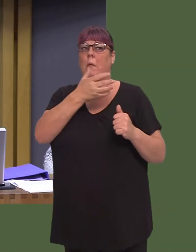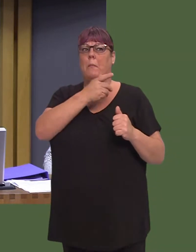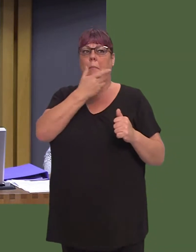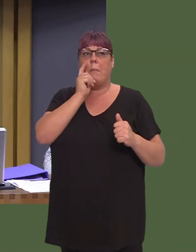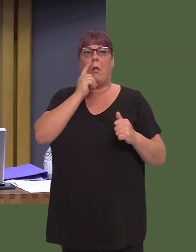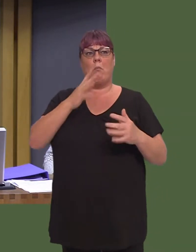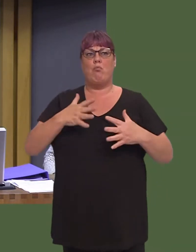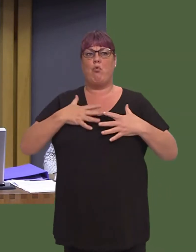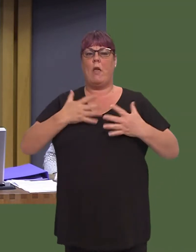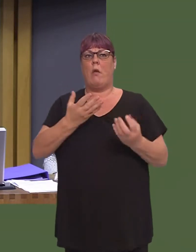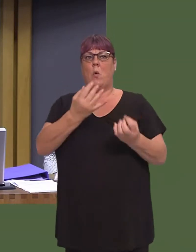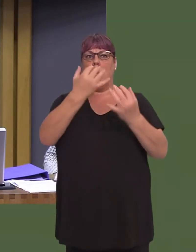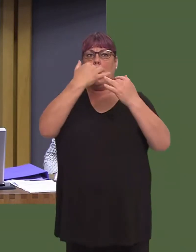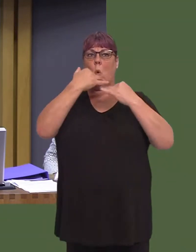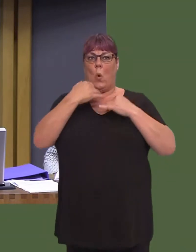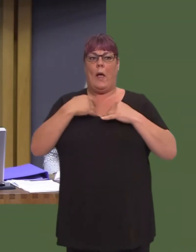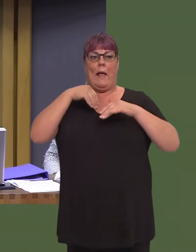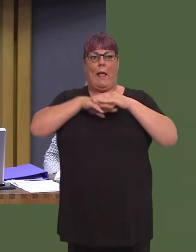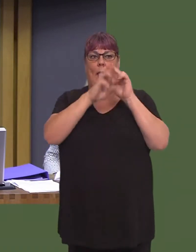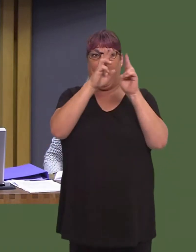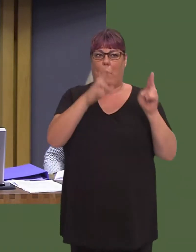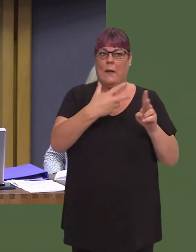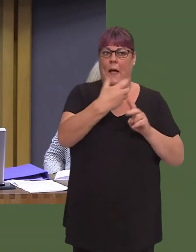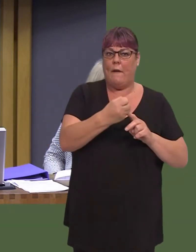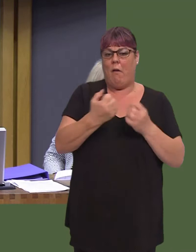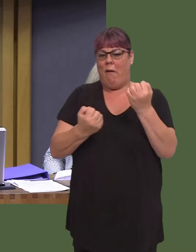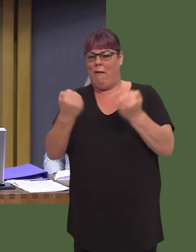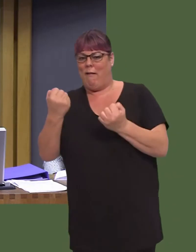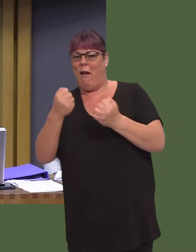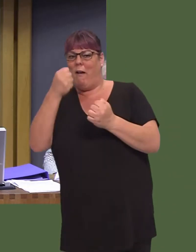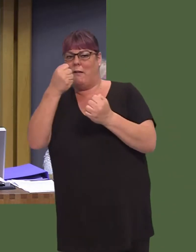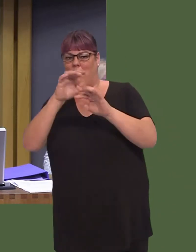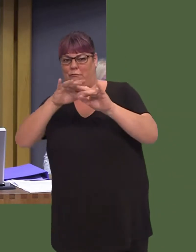here in Wales. So, under the English scheme, associations will be able to apply for funding